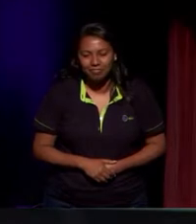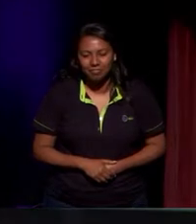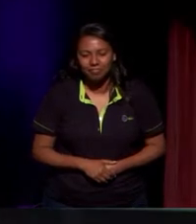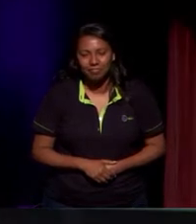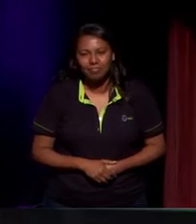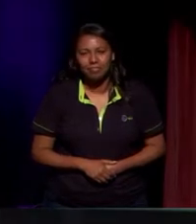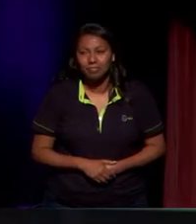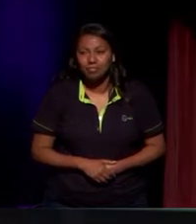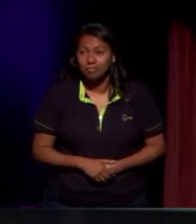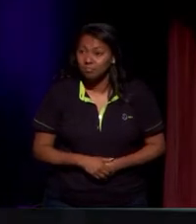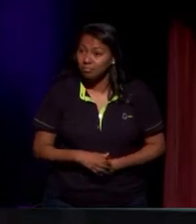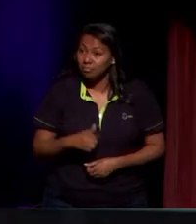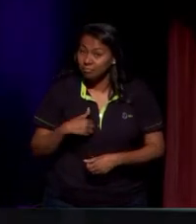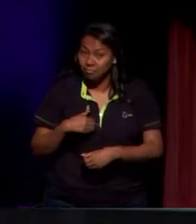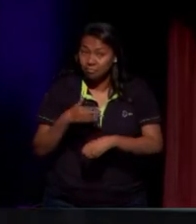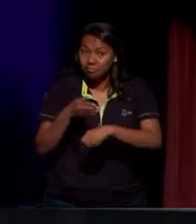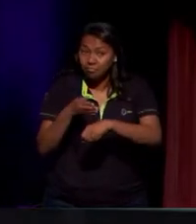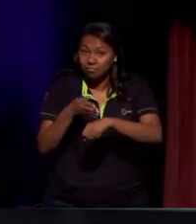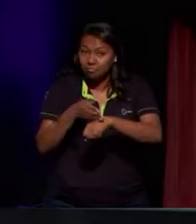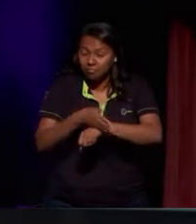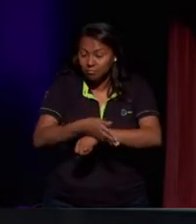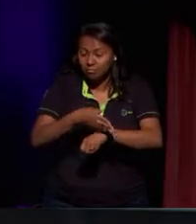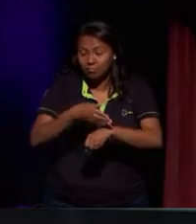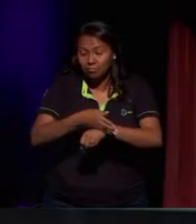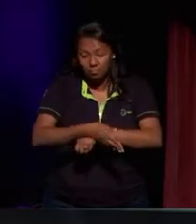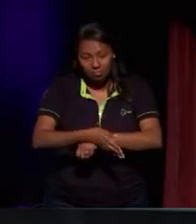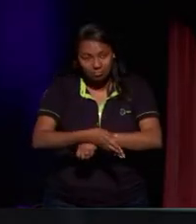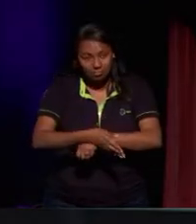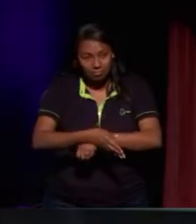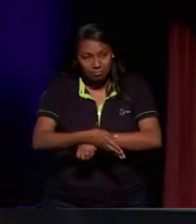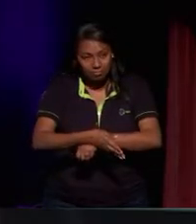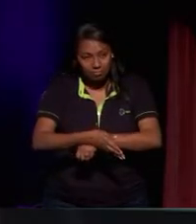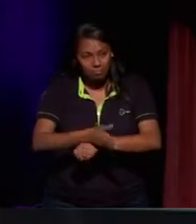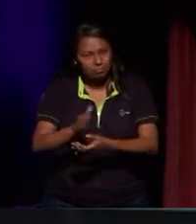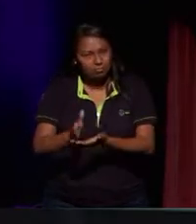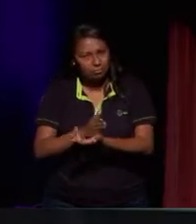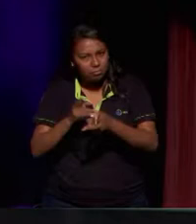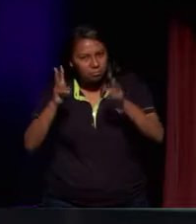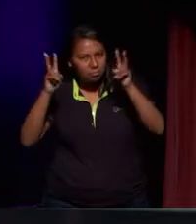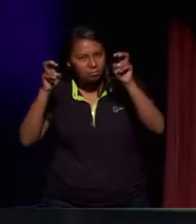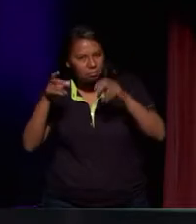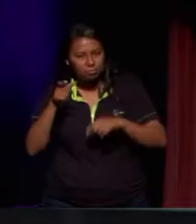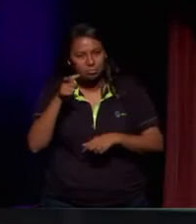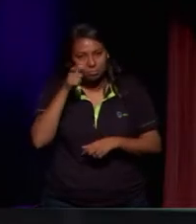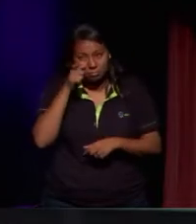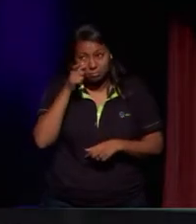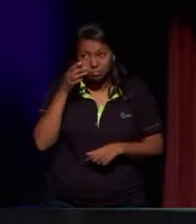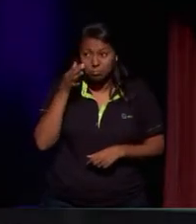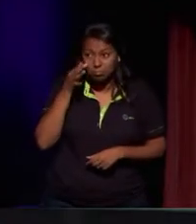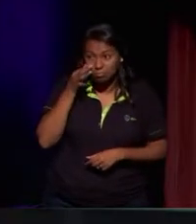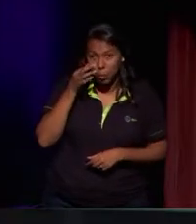I participated of some of the tables, watching in person or in the distance